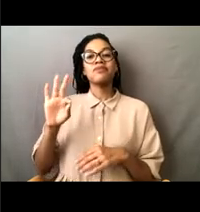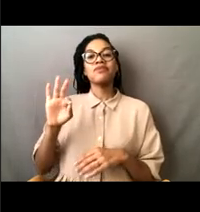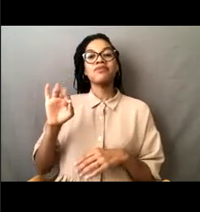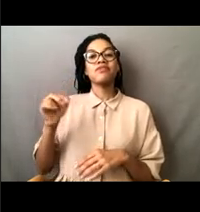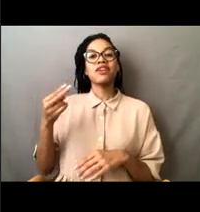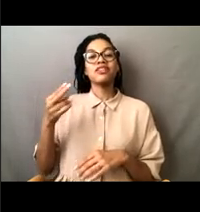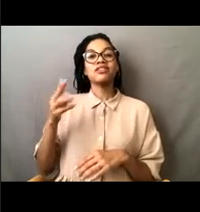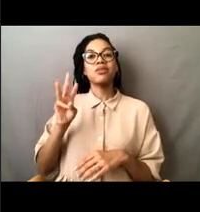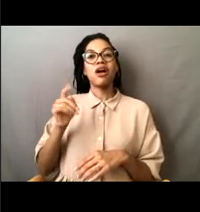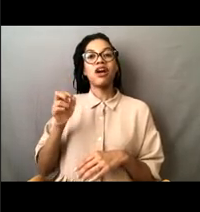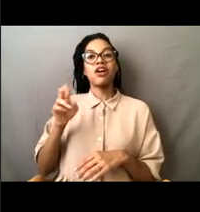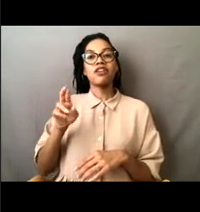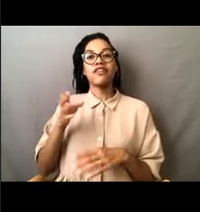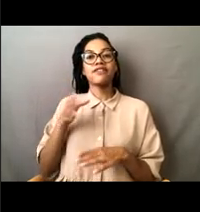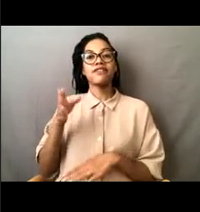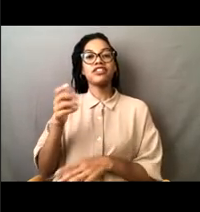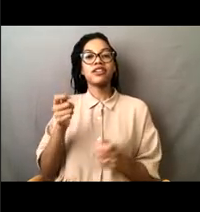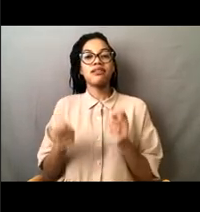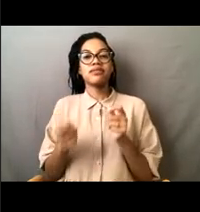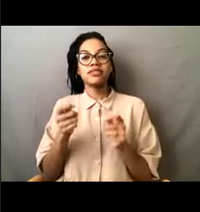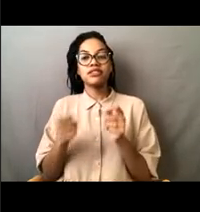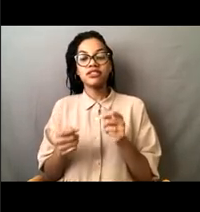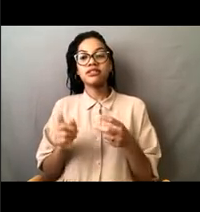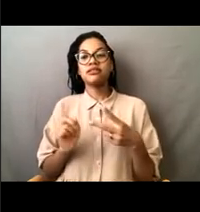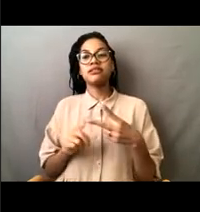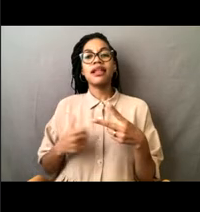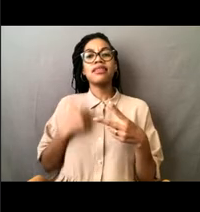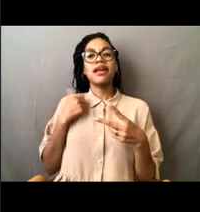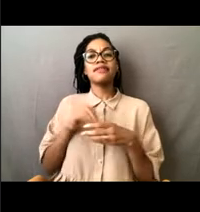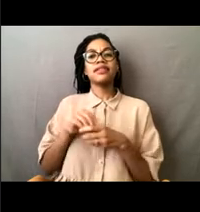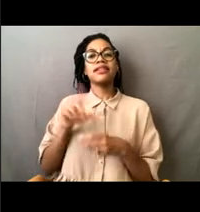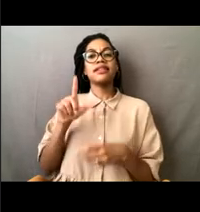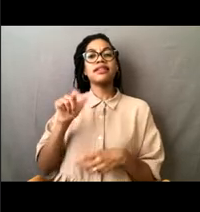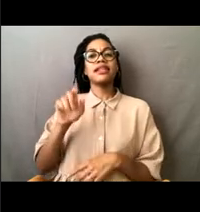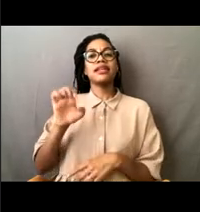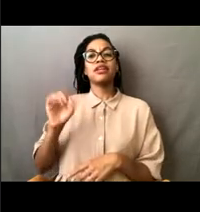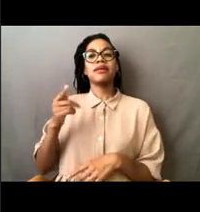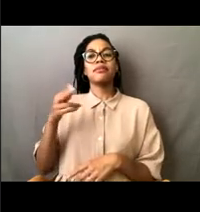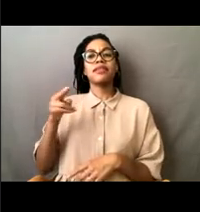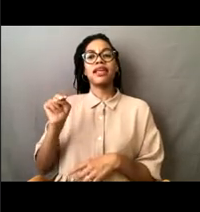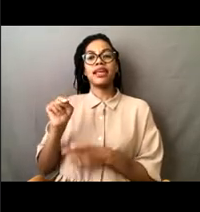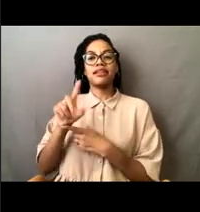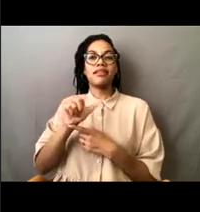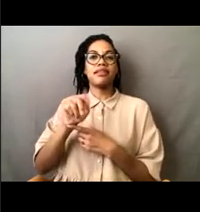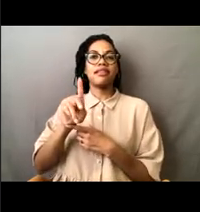what life is like in Lake Champlain, how do we use technology to advance research,